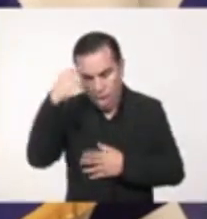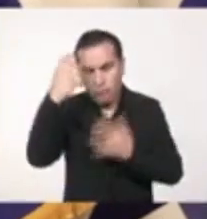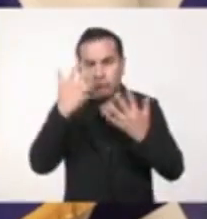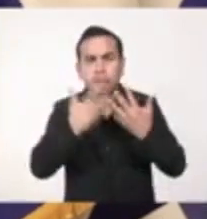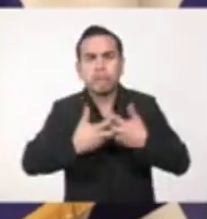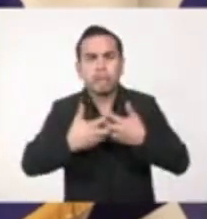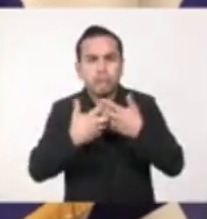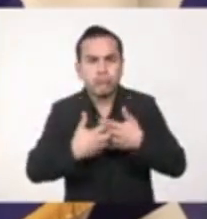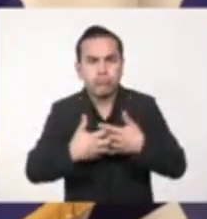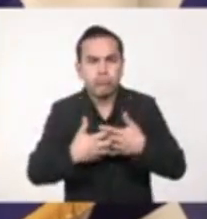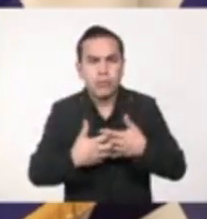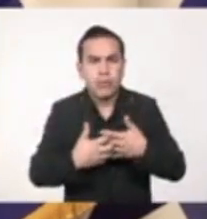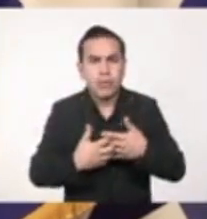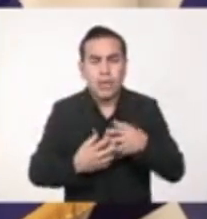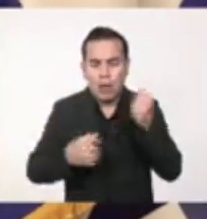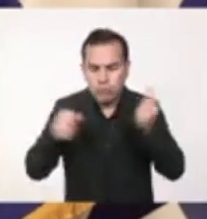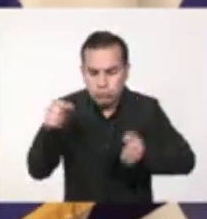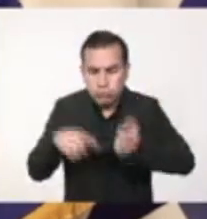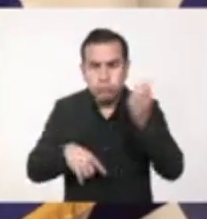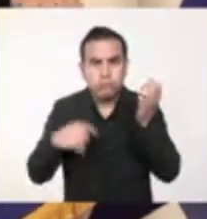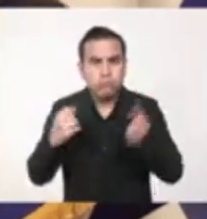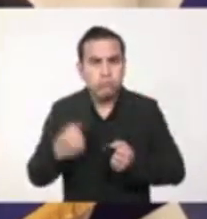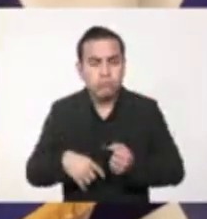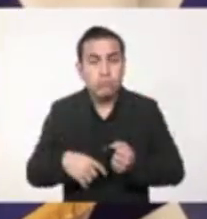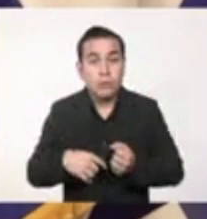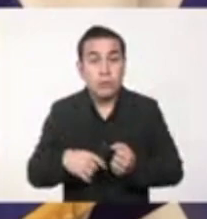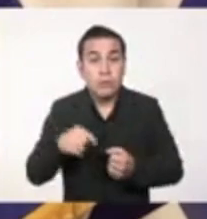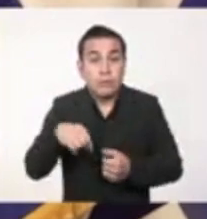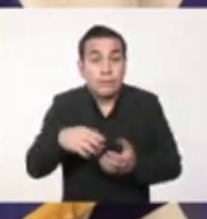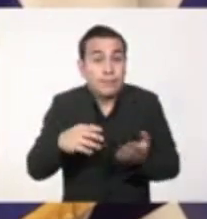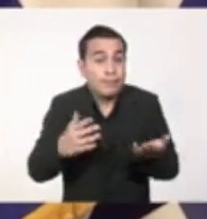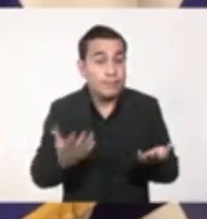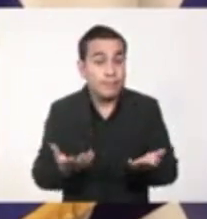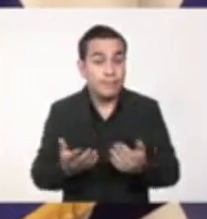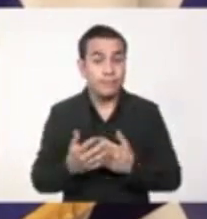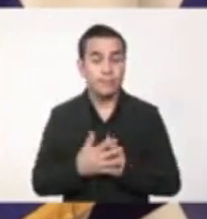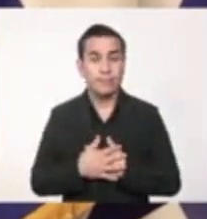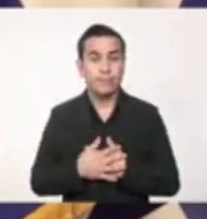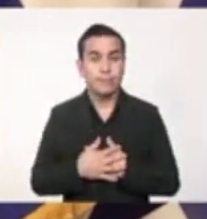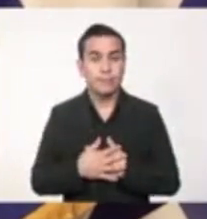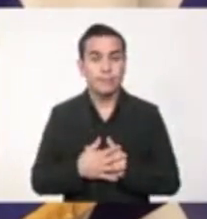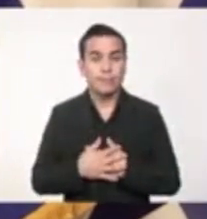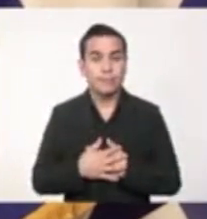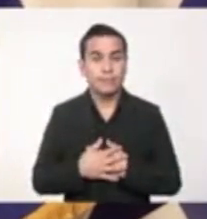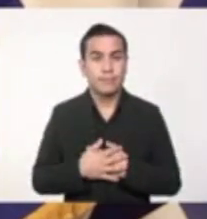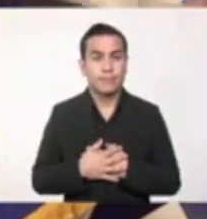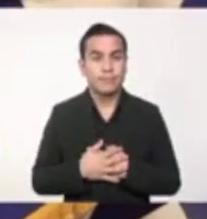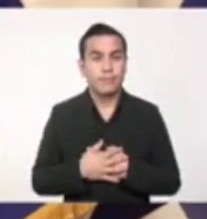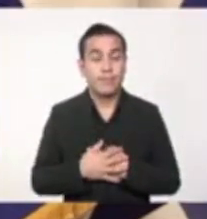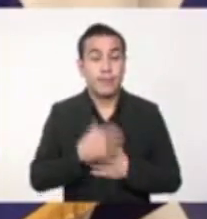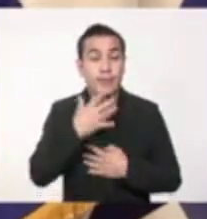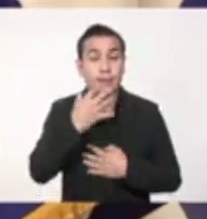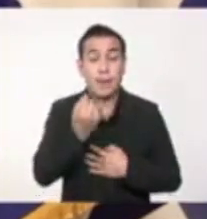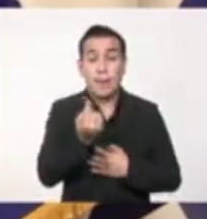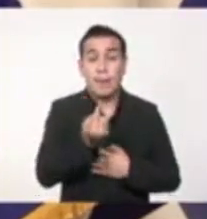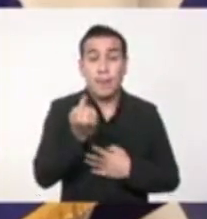in his land, working his land, not now, because it is night. The people who are on the buses right now